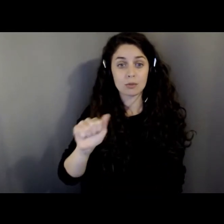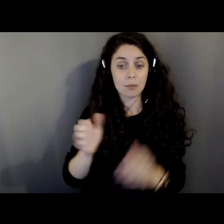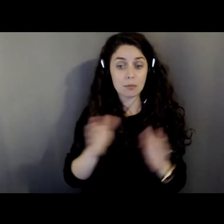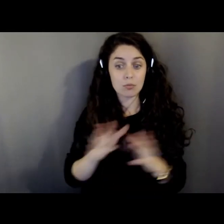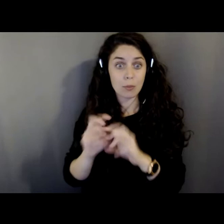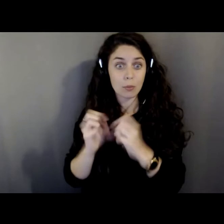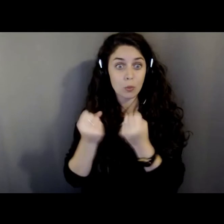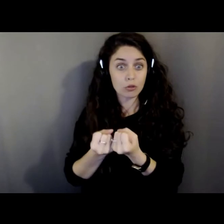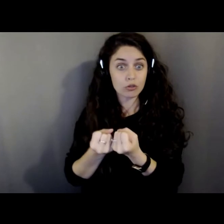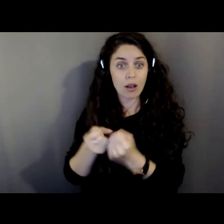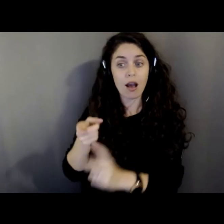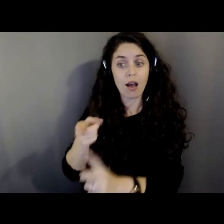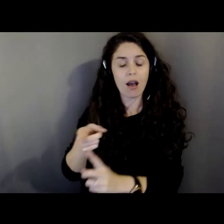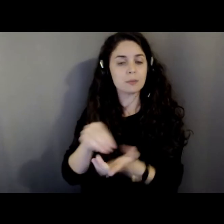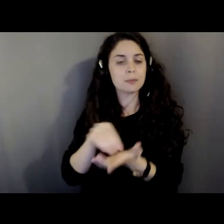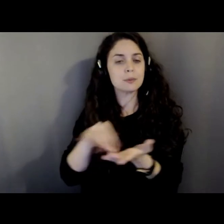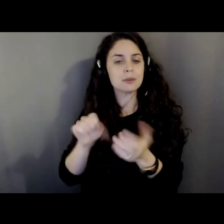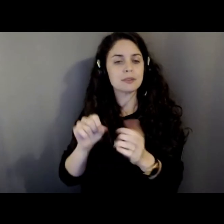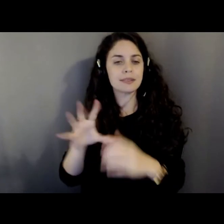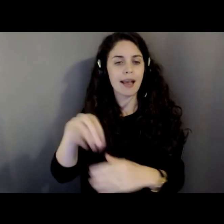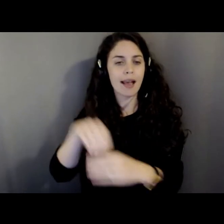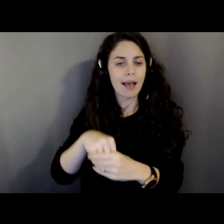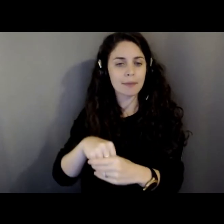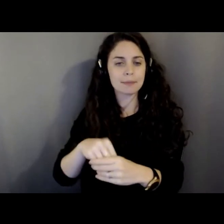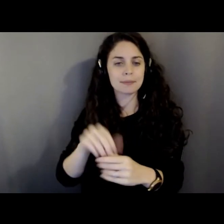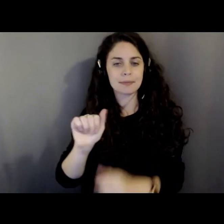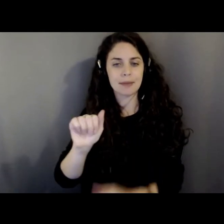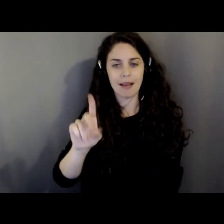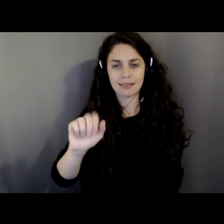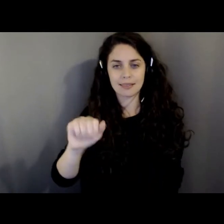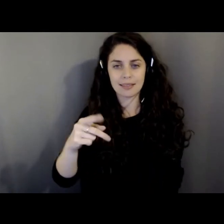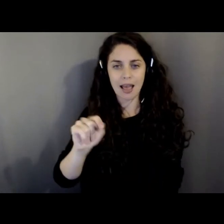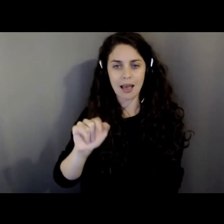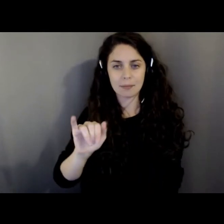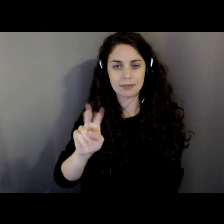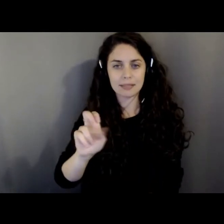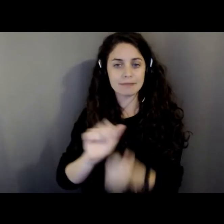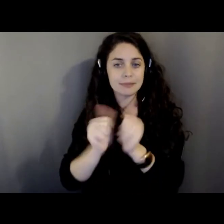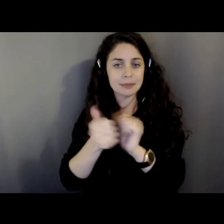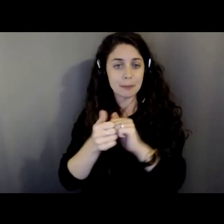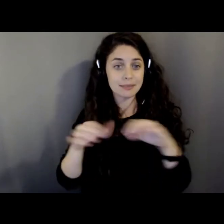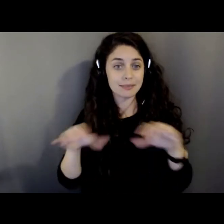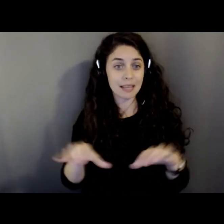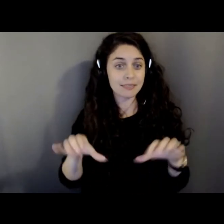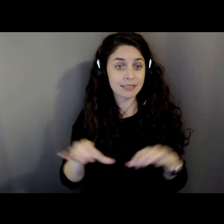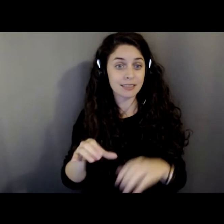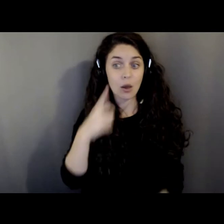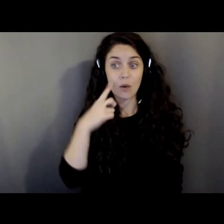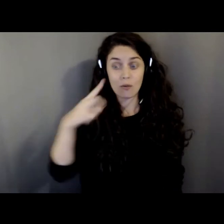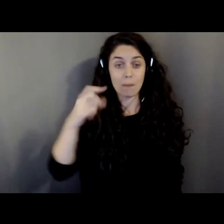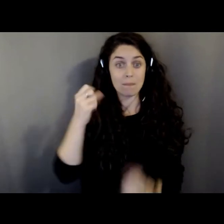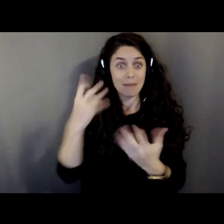students get to participate in adaptive activities which, for many of them, is a first. For example